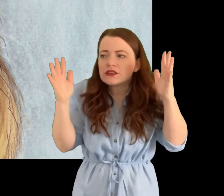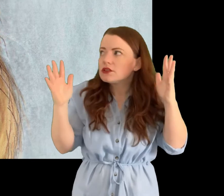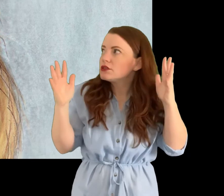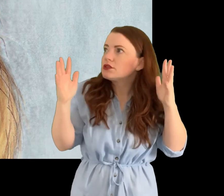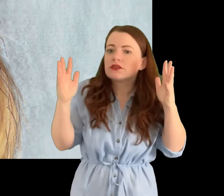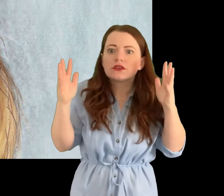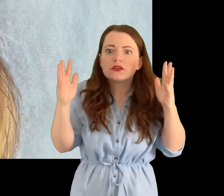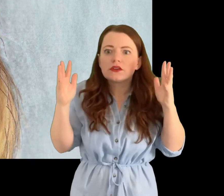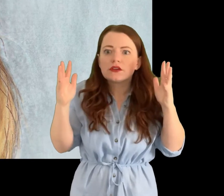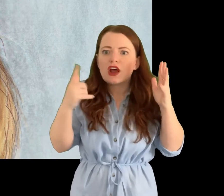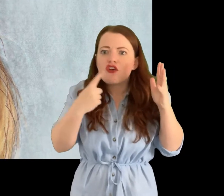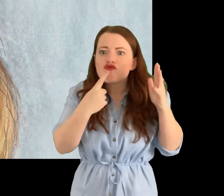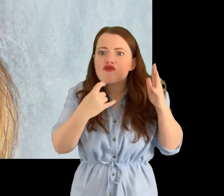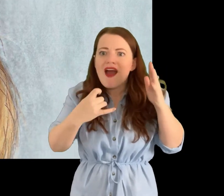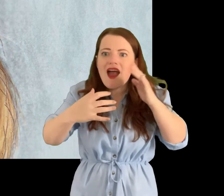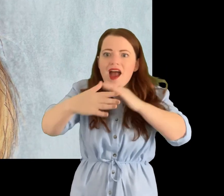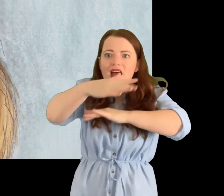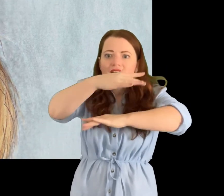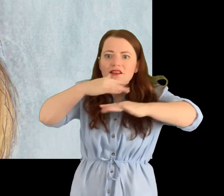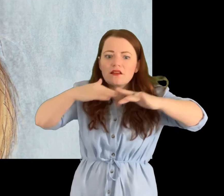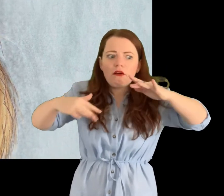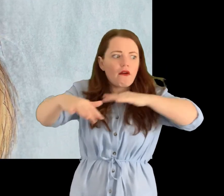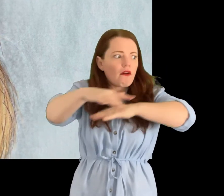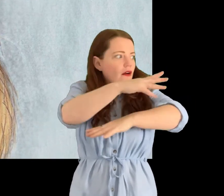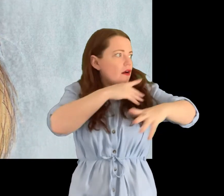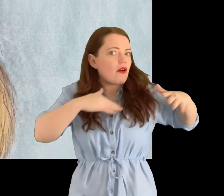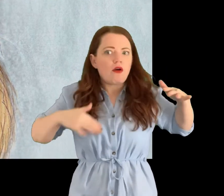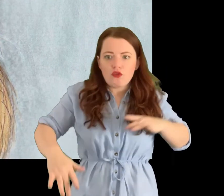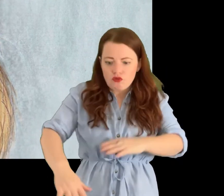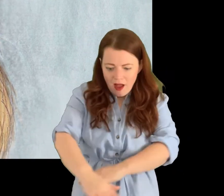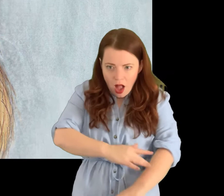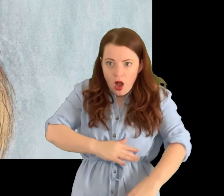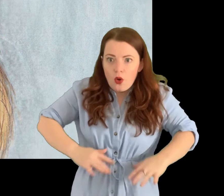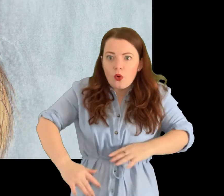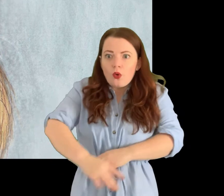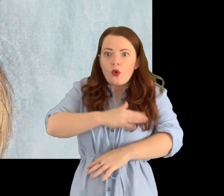Followed by a crimson vapour Swirling up around their ankles